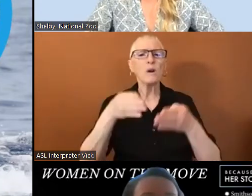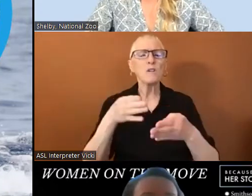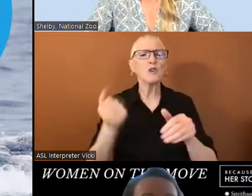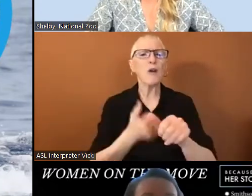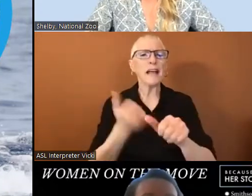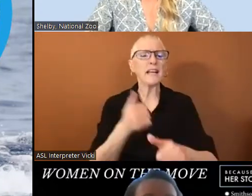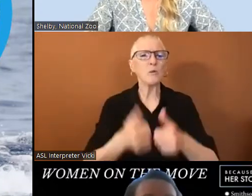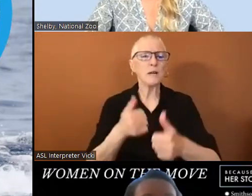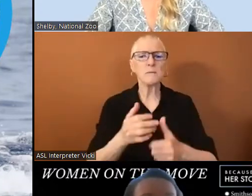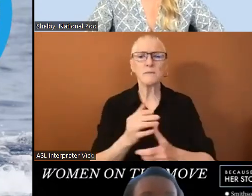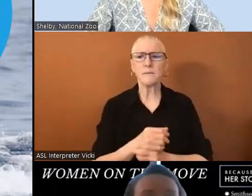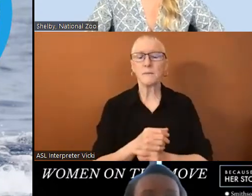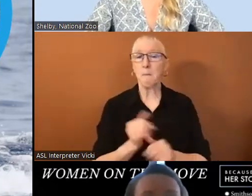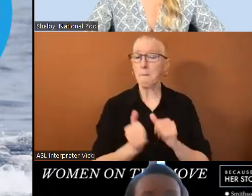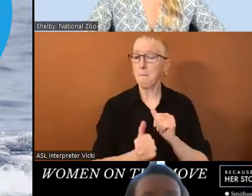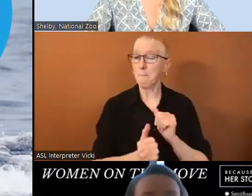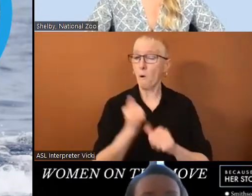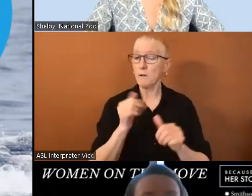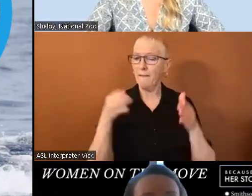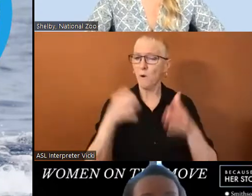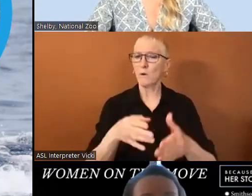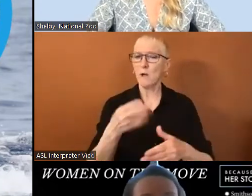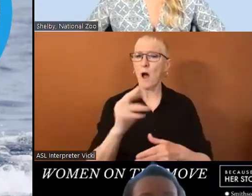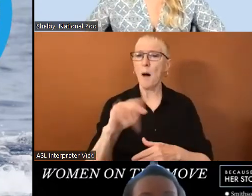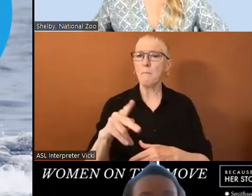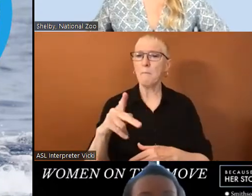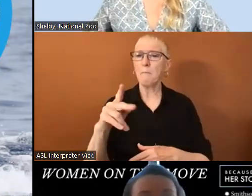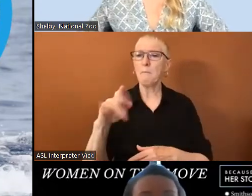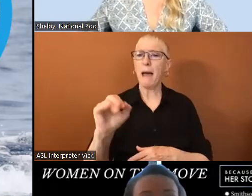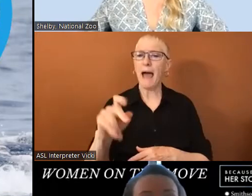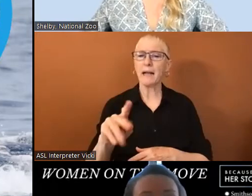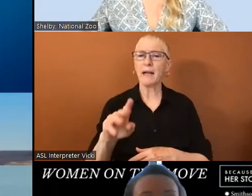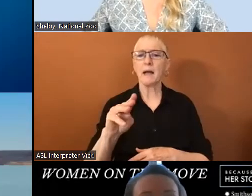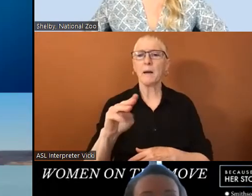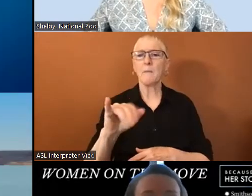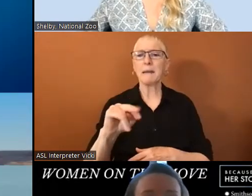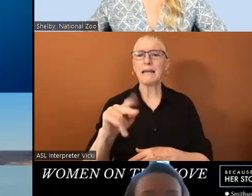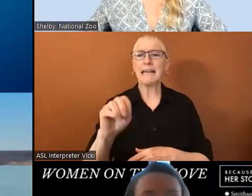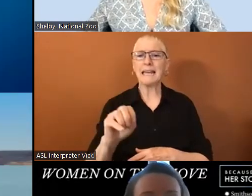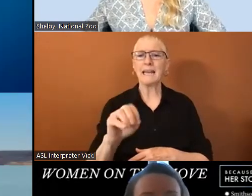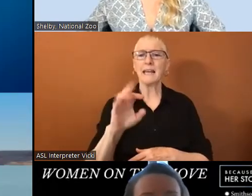Sarah: So I mainly focus on humpback, minke, uh fin whales, North Atlantic right whales,